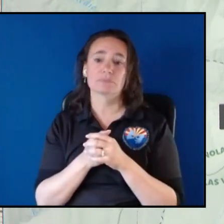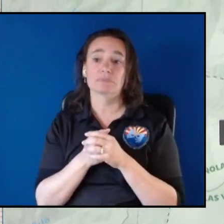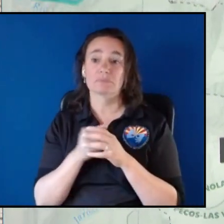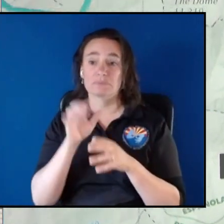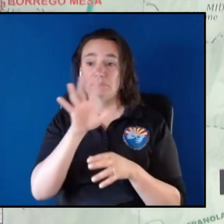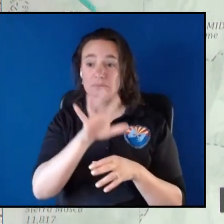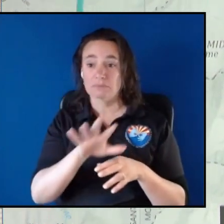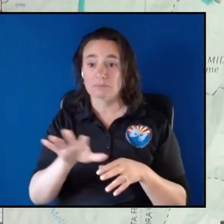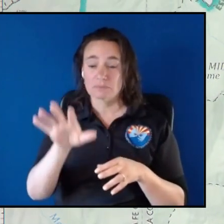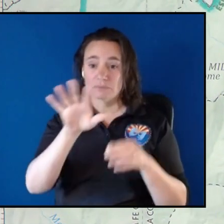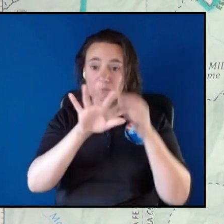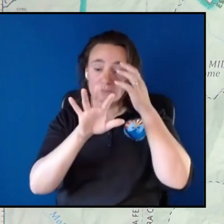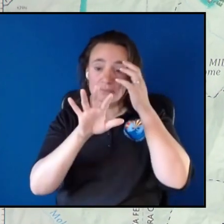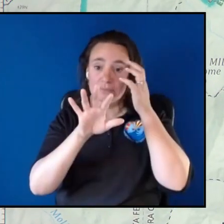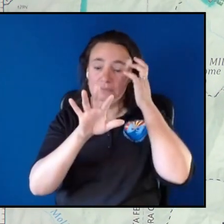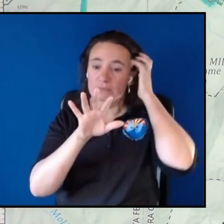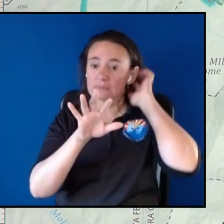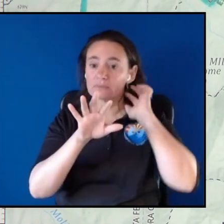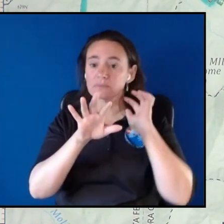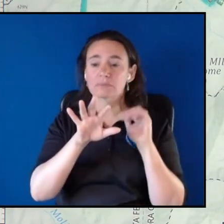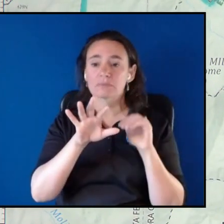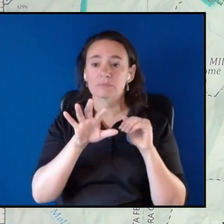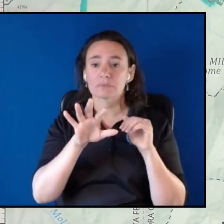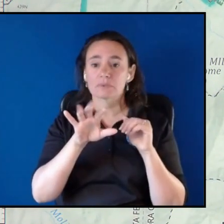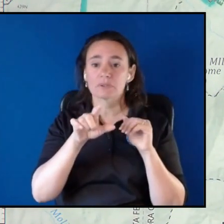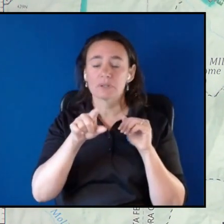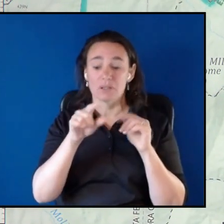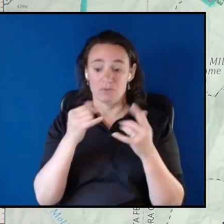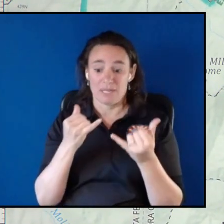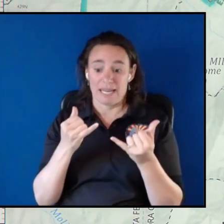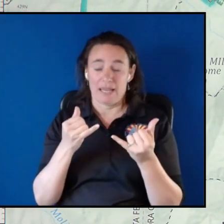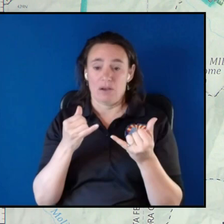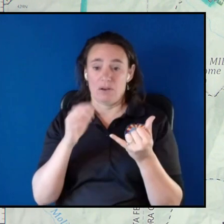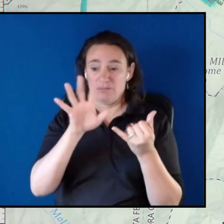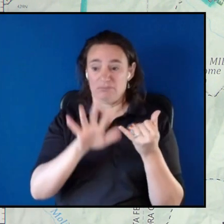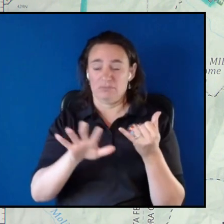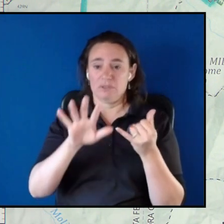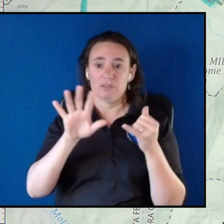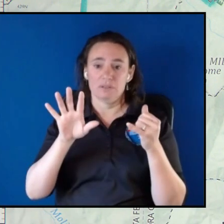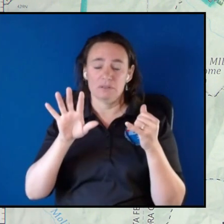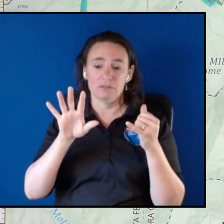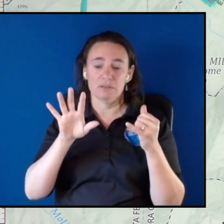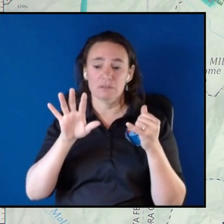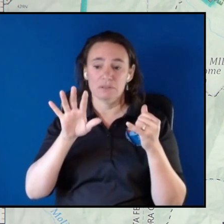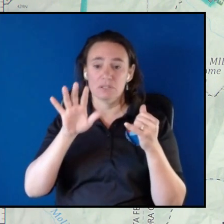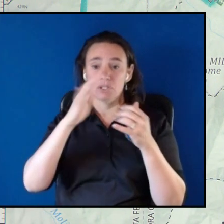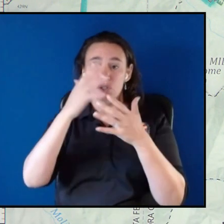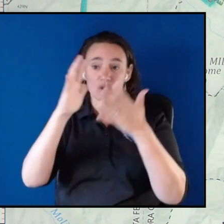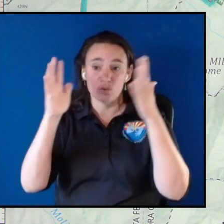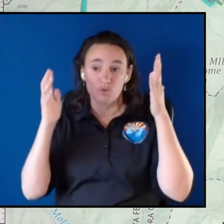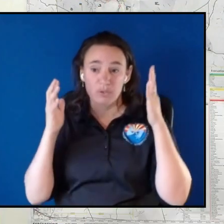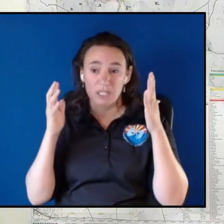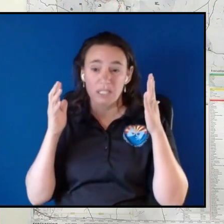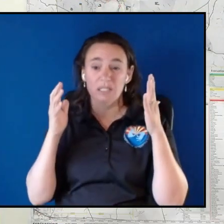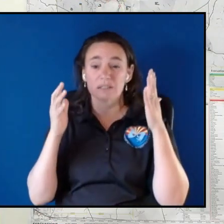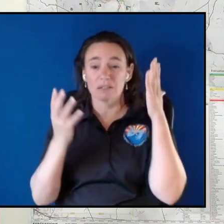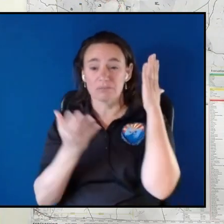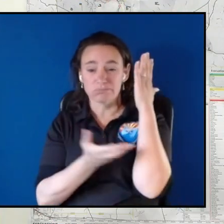doing up there is they are focusing on cutting down the down and dead, the blowdown, that we've talked about.